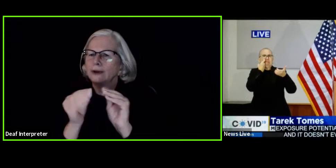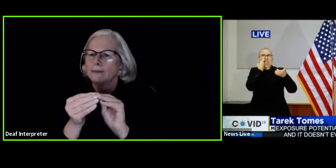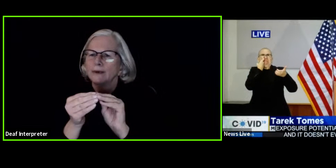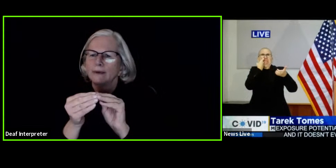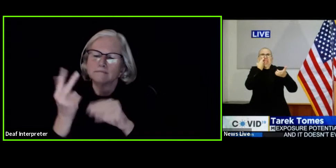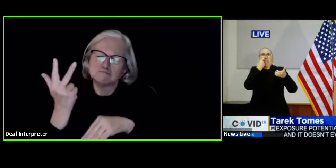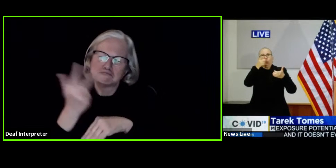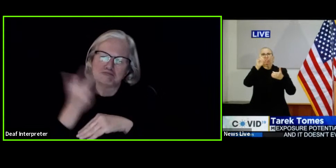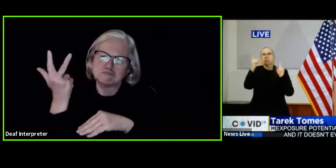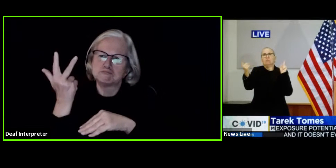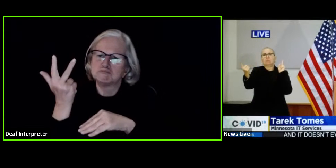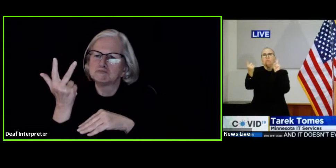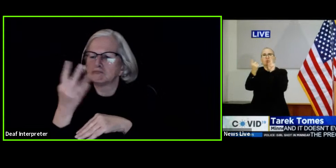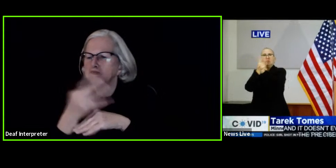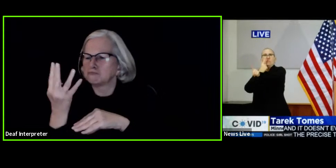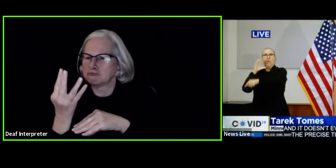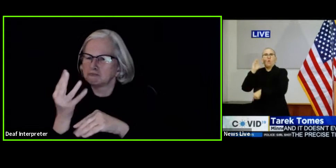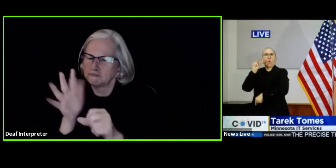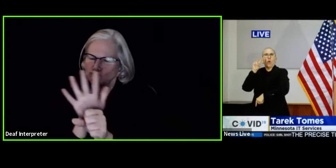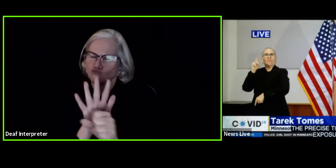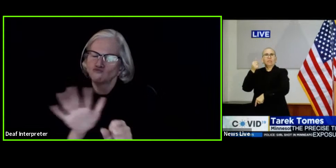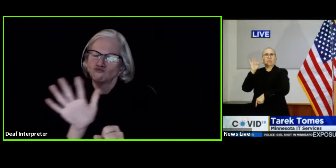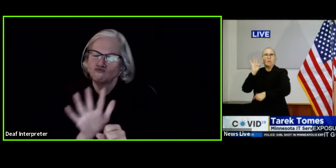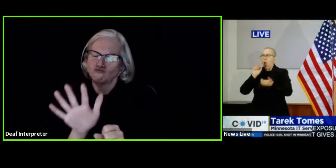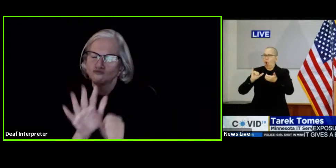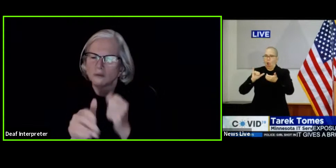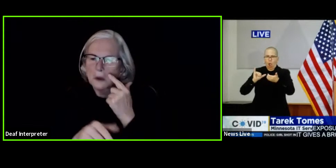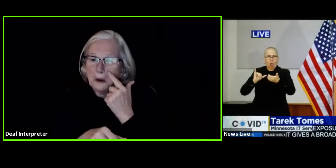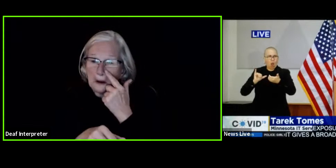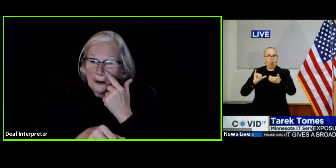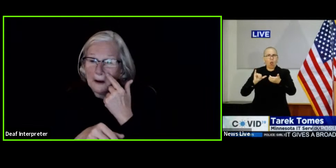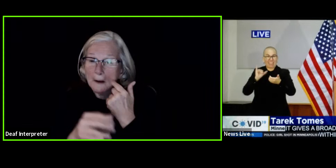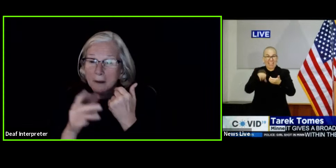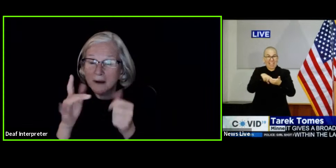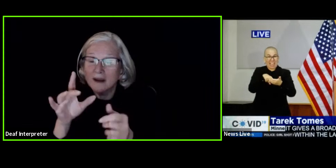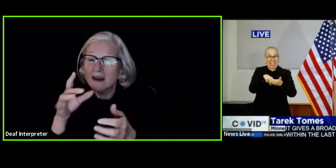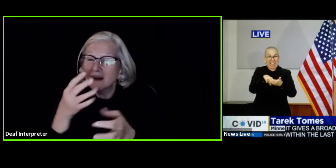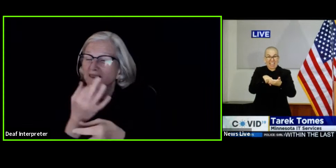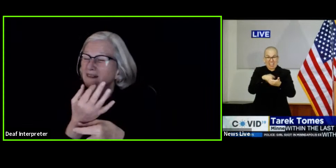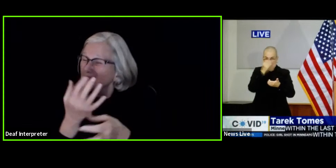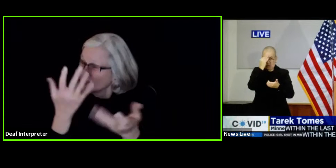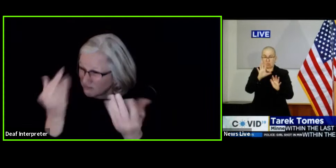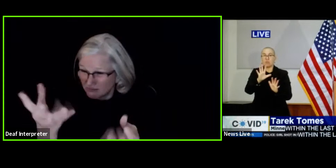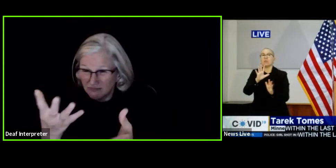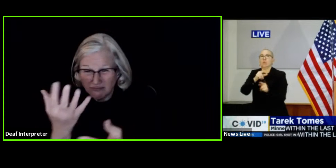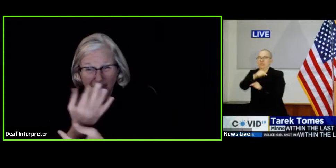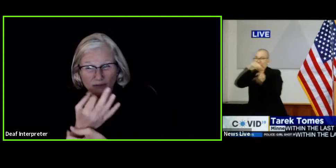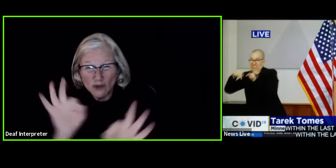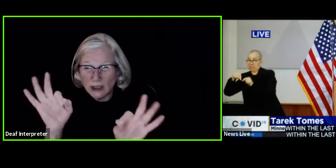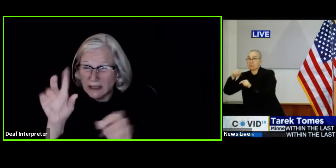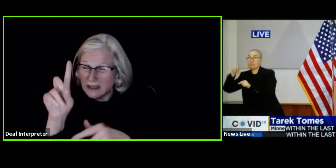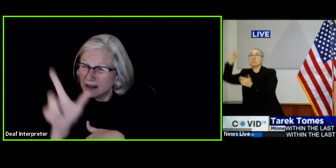DAYS, WITHIN THE LAST FOUR TO SIX DAYS AND AGAIN AVAILABLE FOR DOWNLOAD FOR